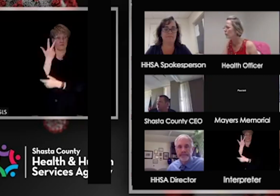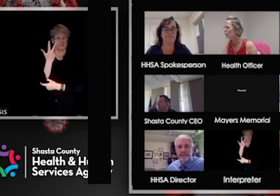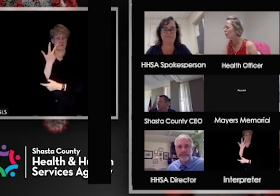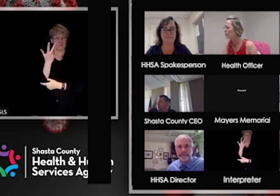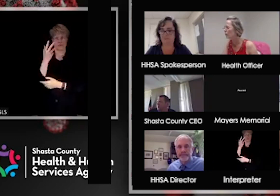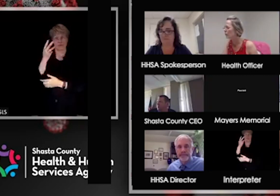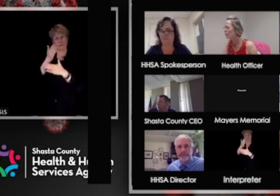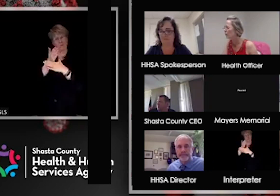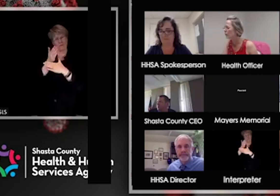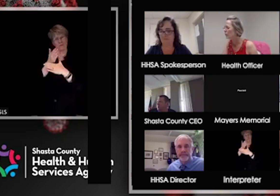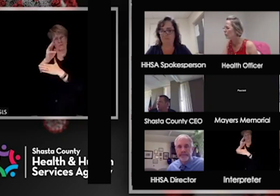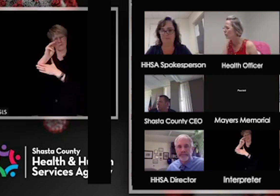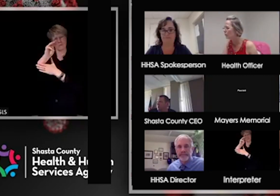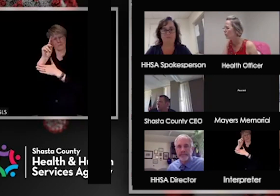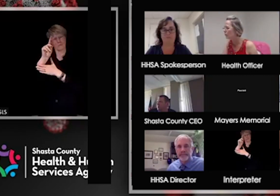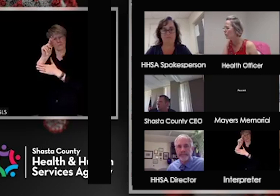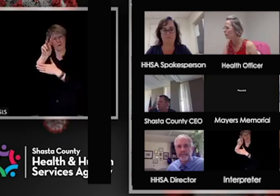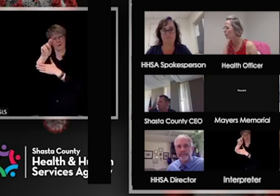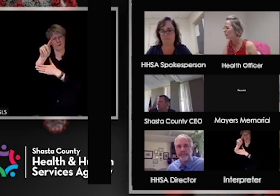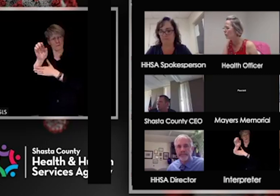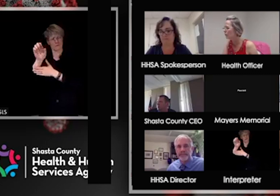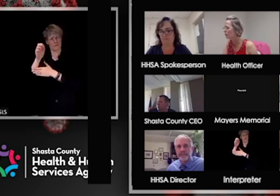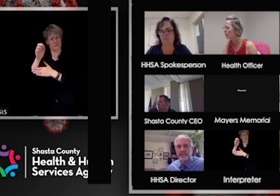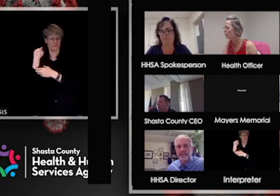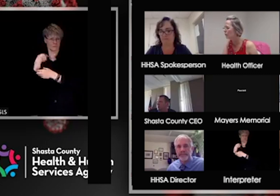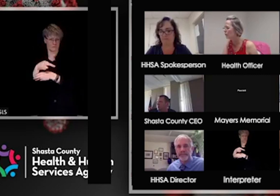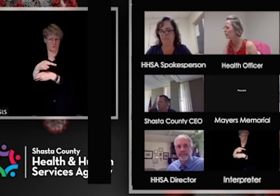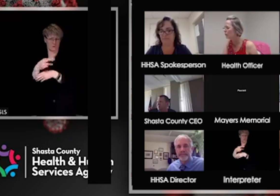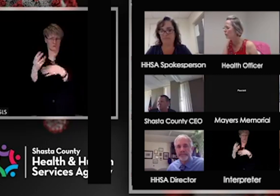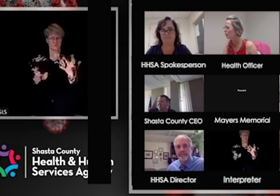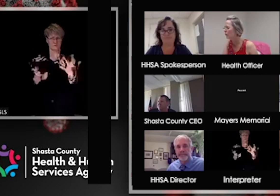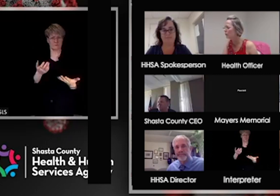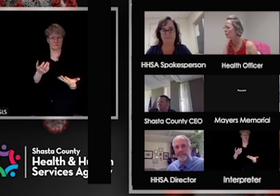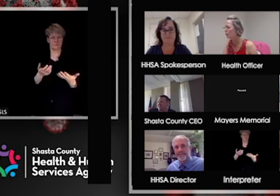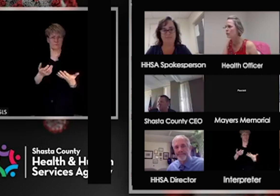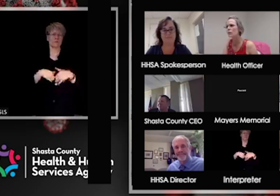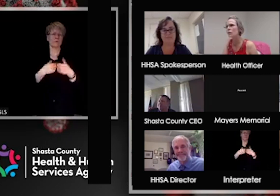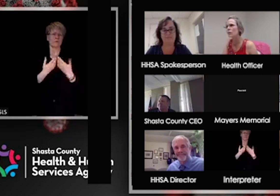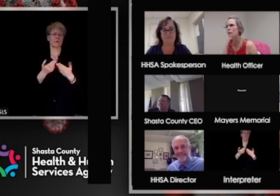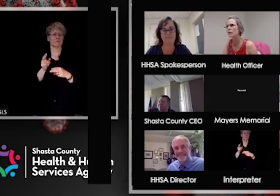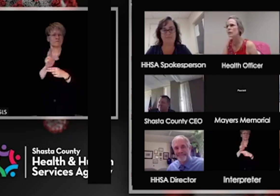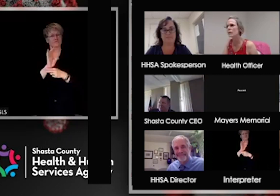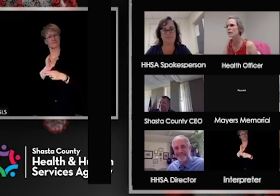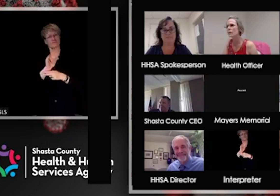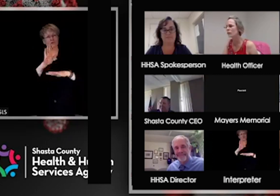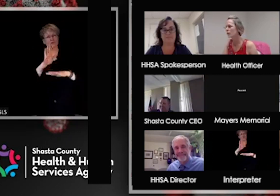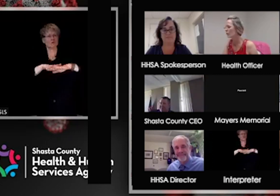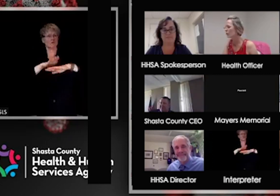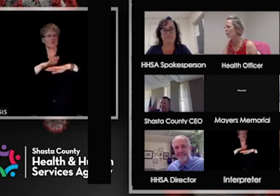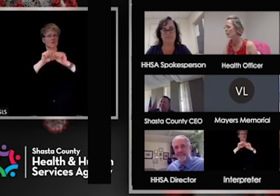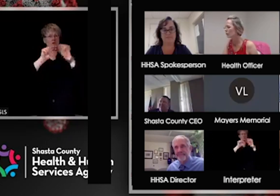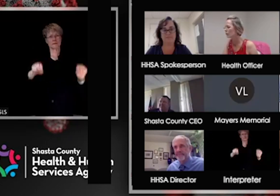which is it? Can you alert us to the alert system and how it works? There seems to be